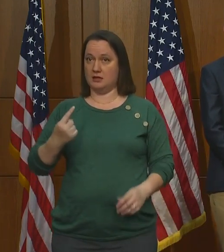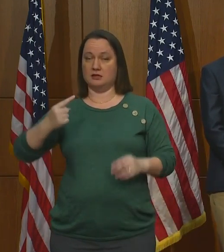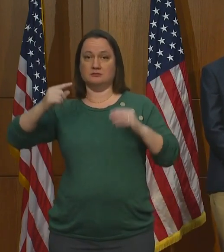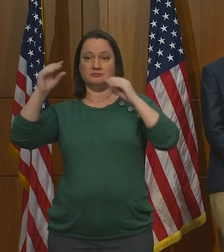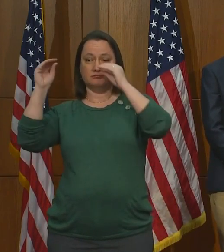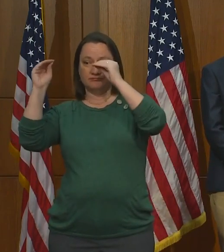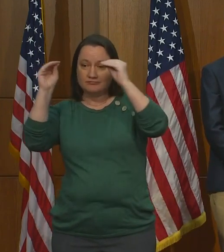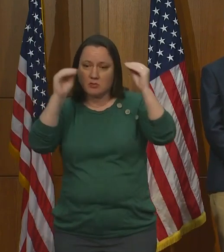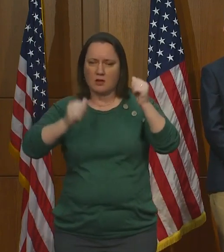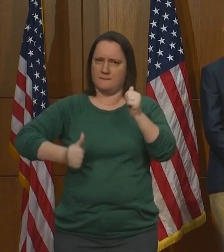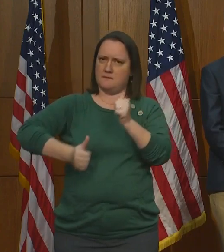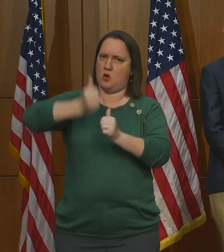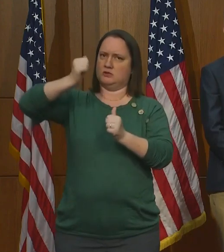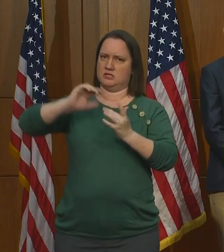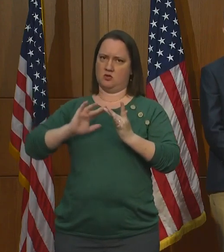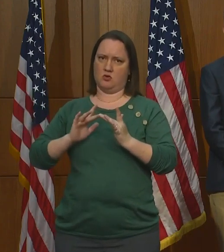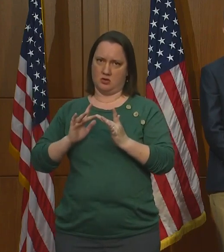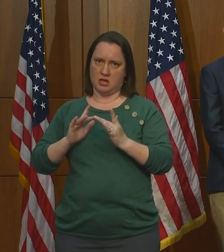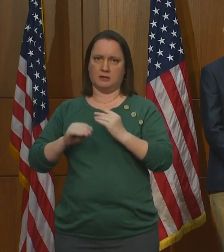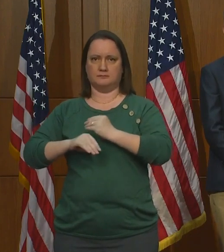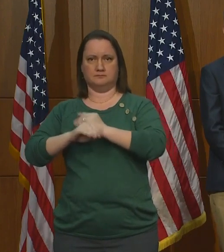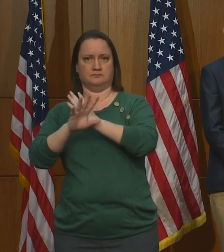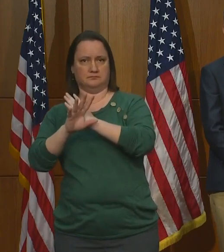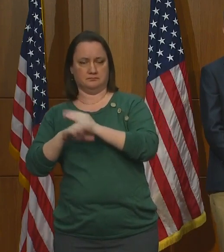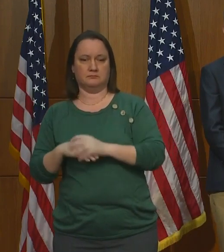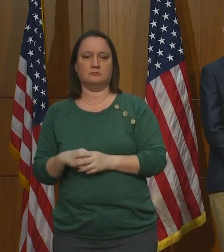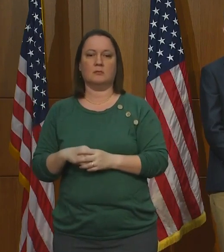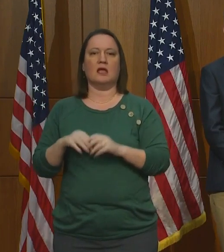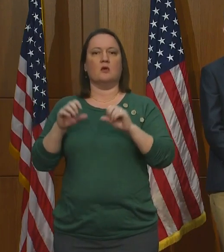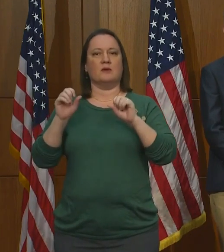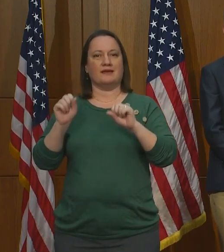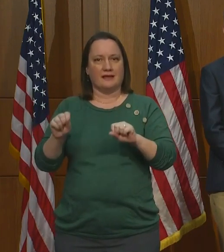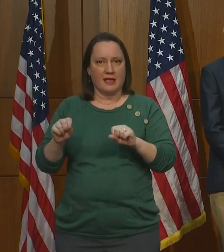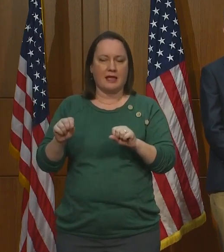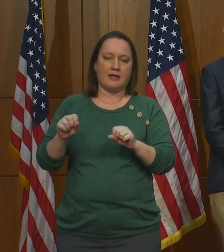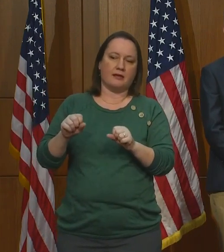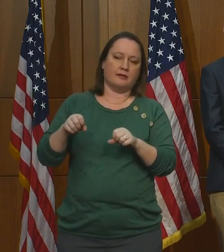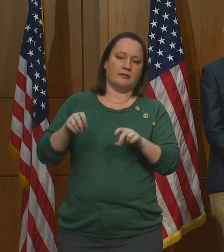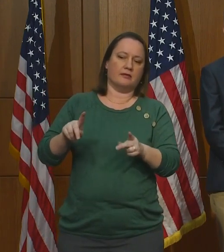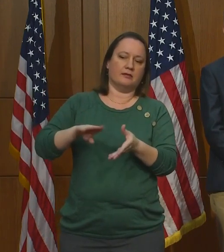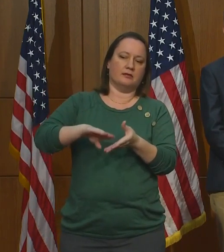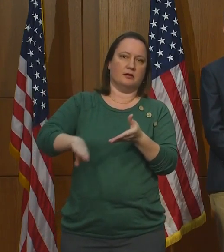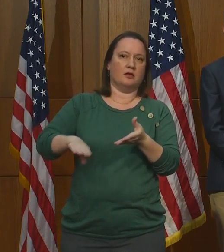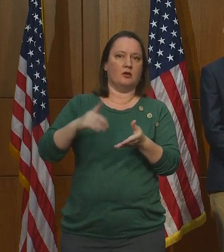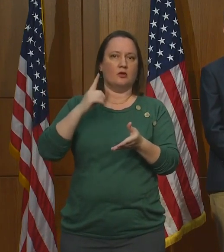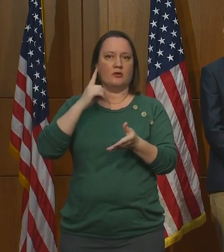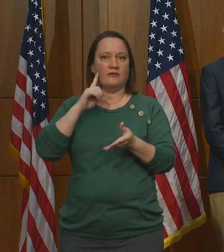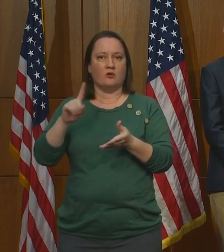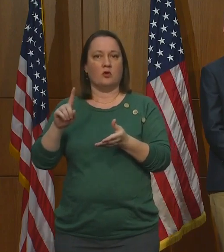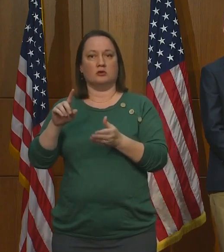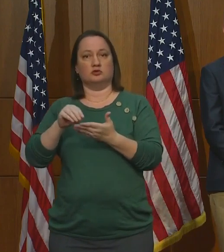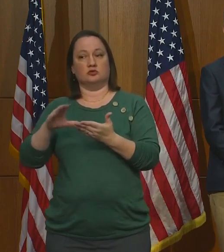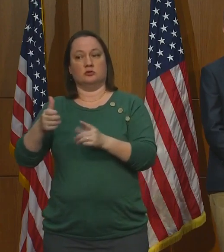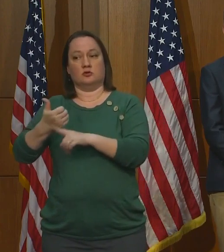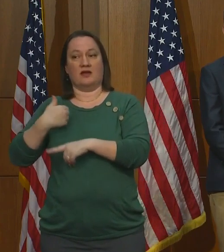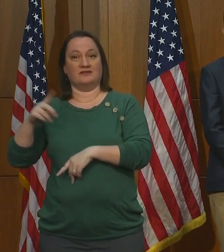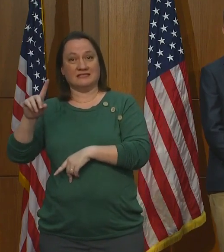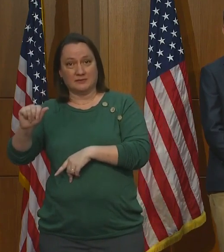IN PHASE ONE AGAIN. CONSTRUCTION IS PREDOMINATELY REMOTE. HOWEVER EXCEPTIONS WILL